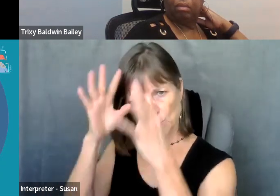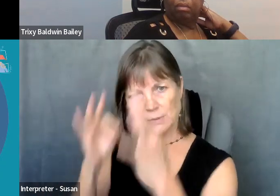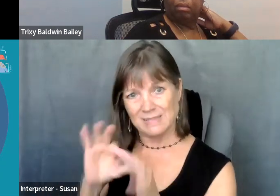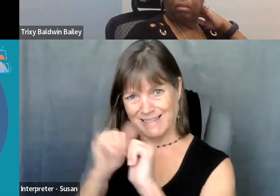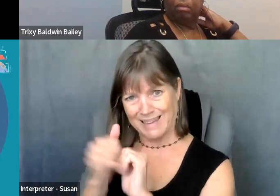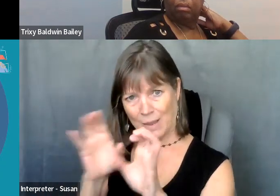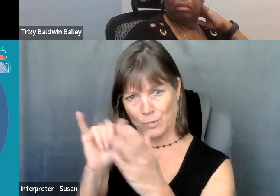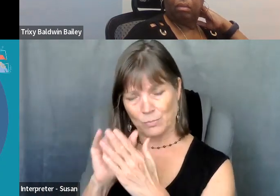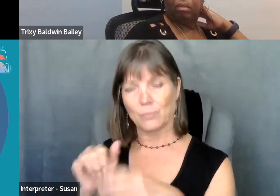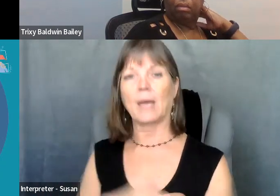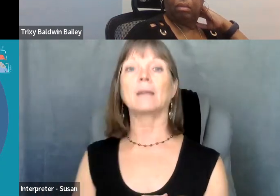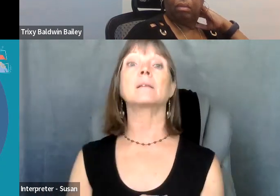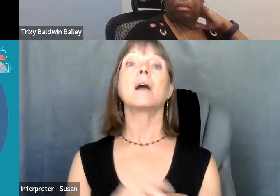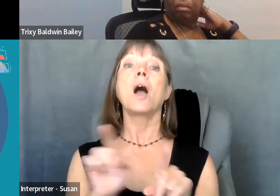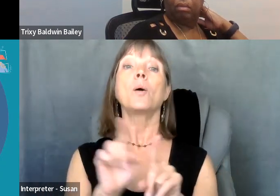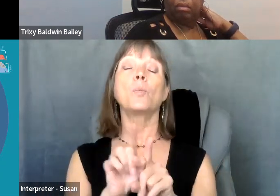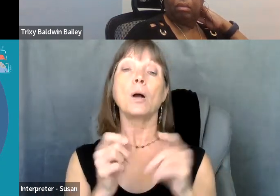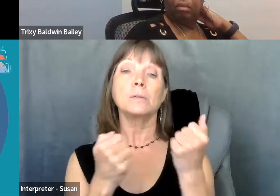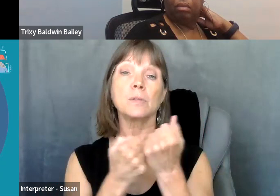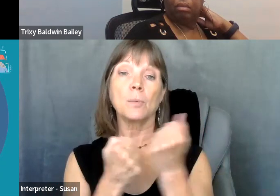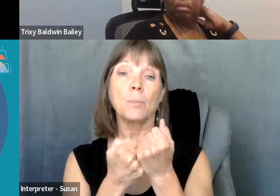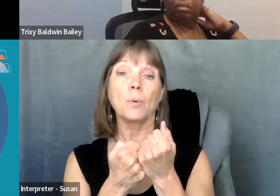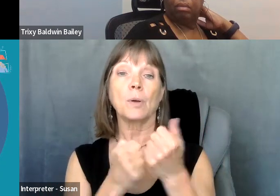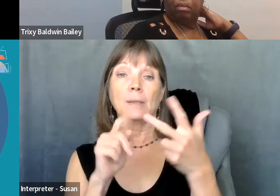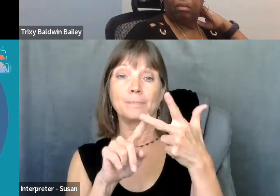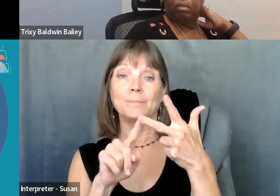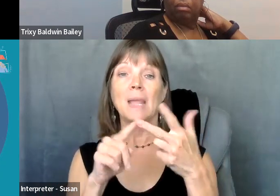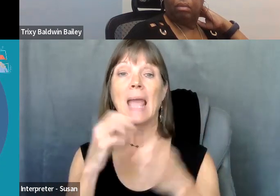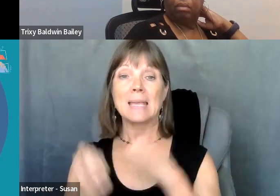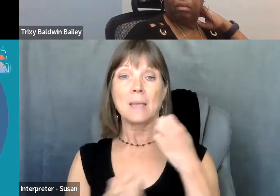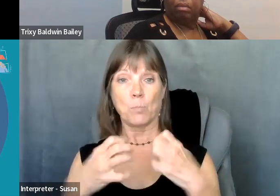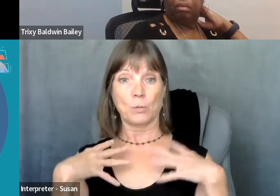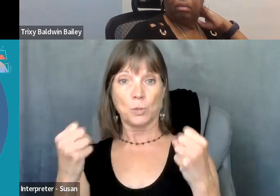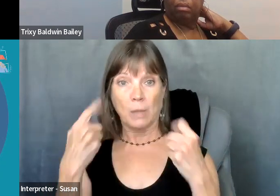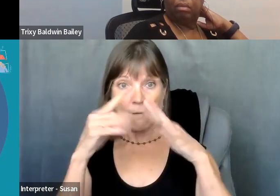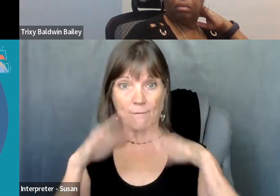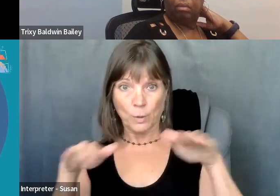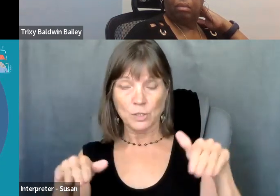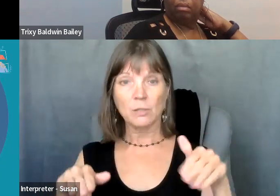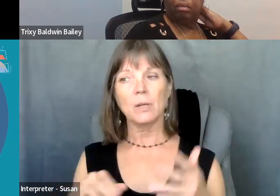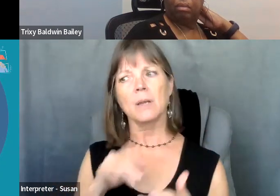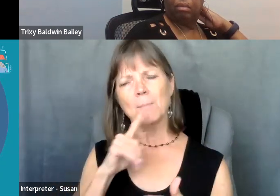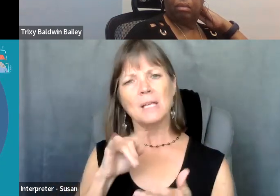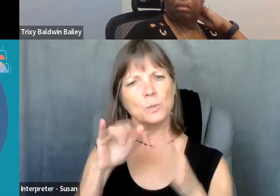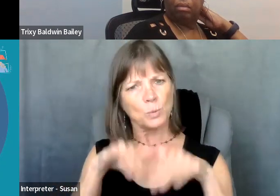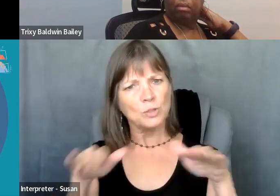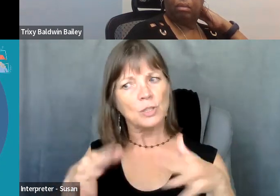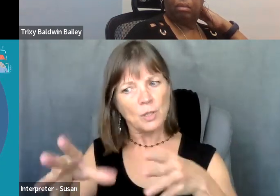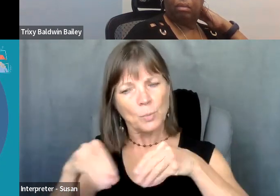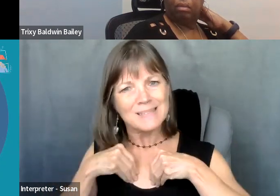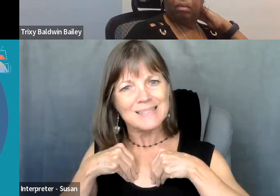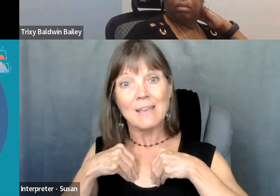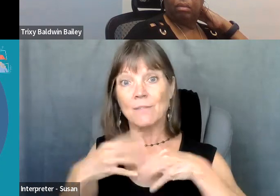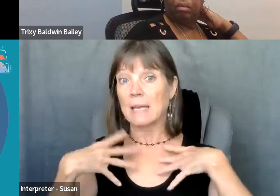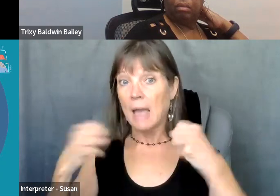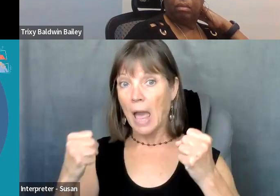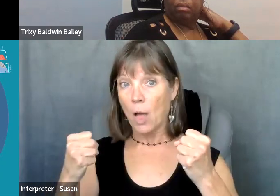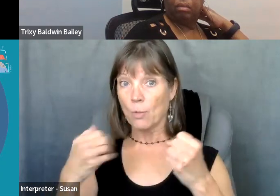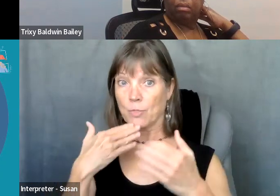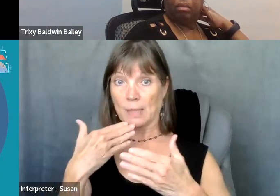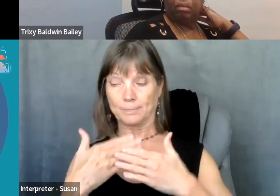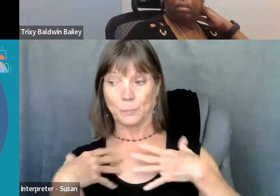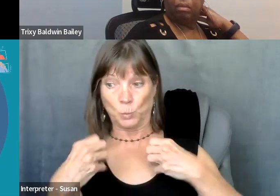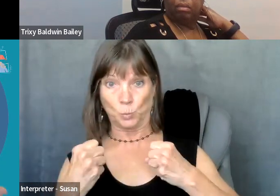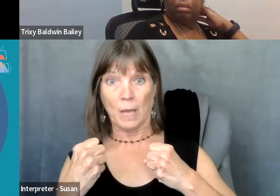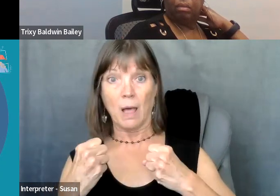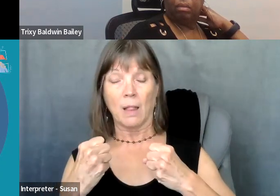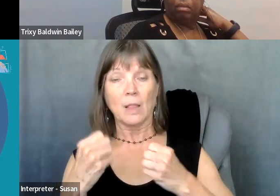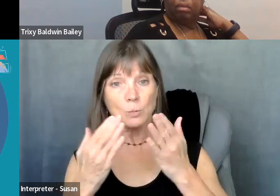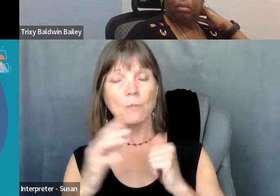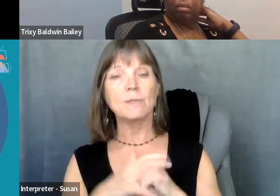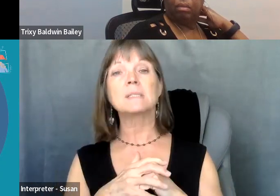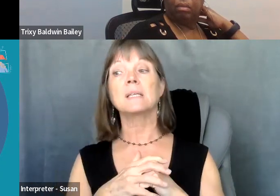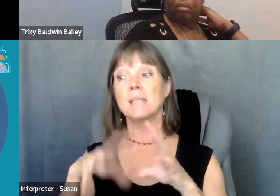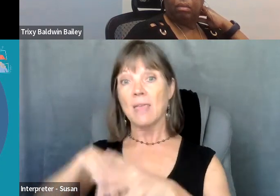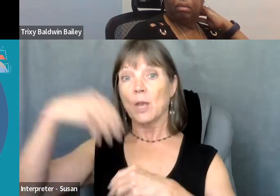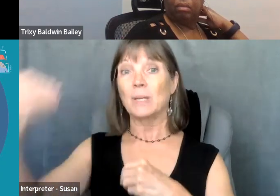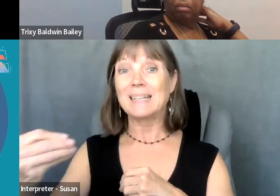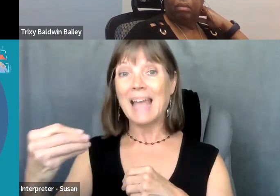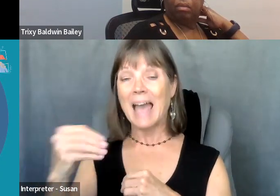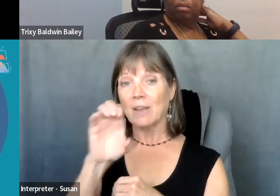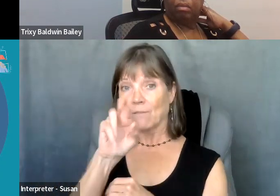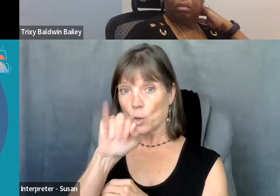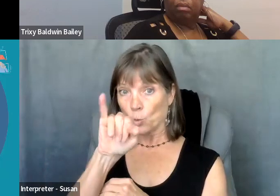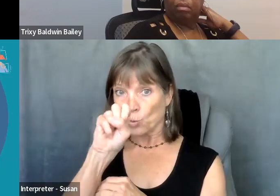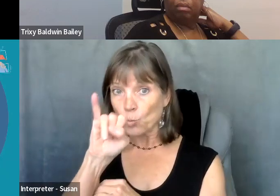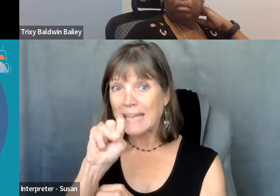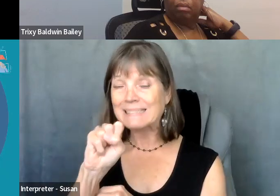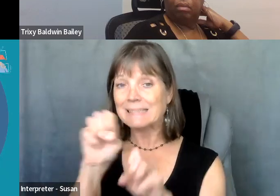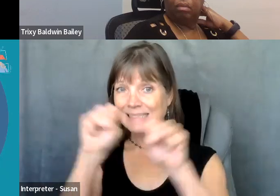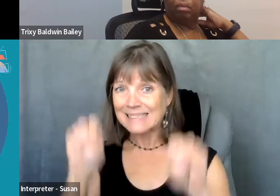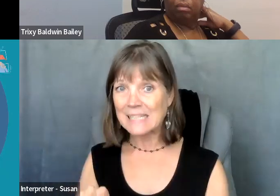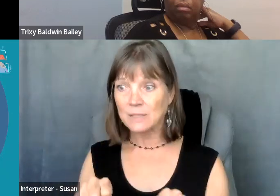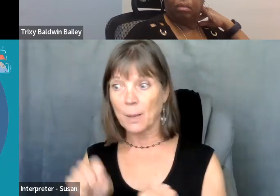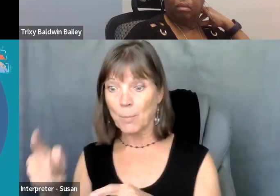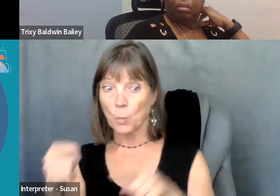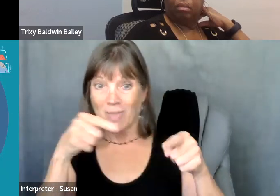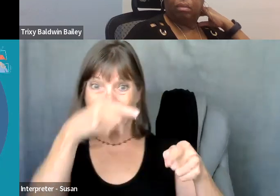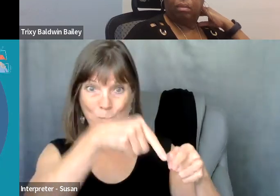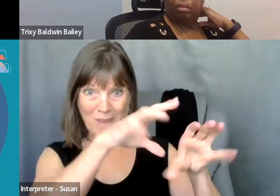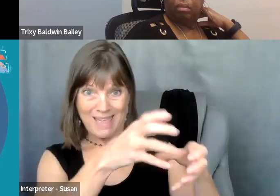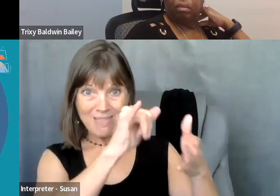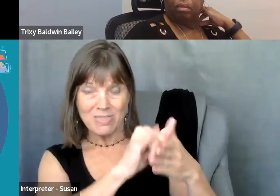Kelly Crosbie (she/her): We want to promote emotional health for children, so we want to make sure that children are getting health and wellness services. They are getting out of the crisis system when they are involved in the crisis system. They have services. That means